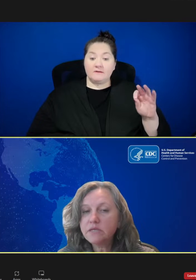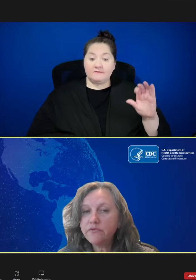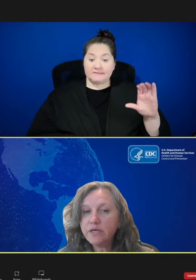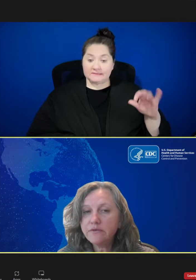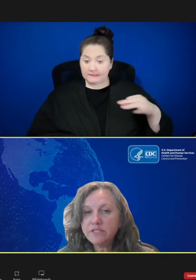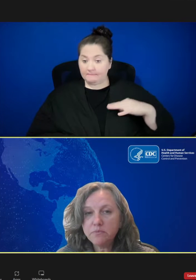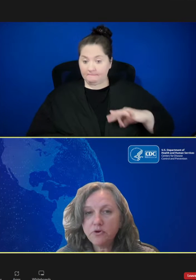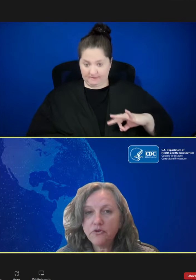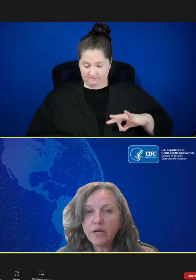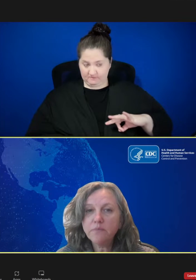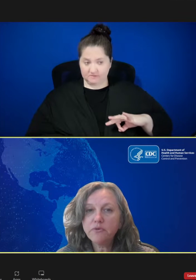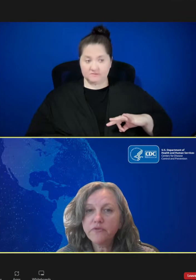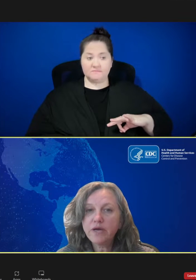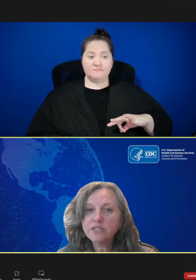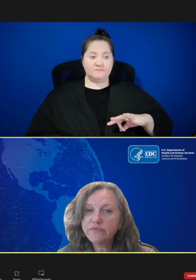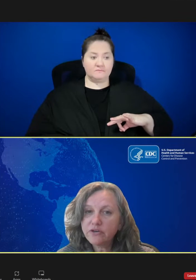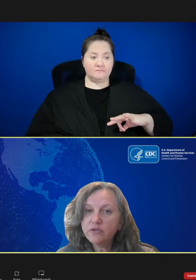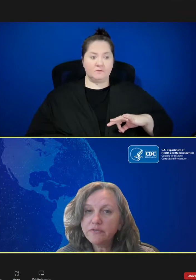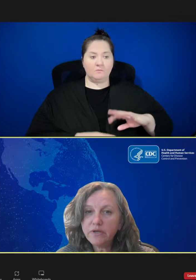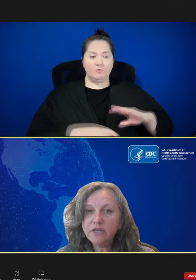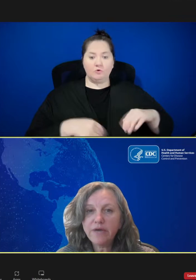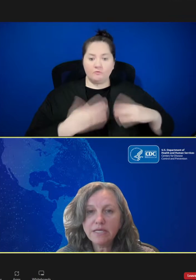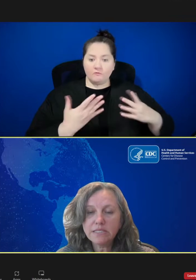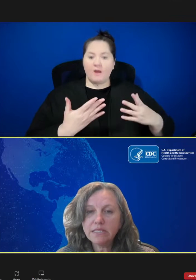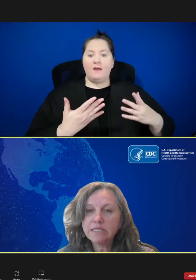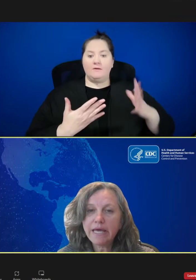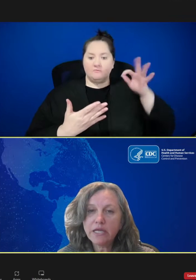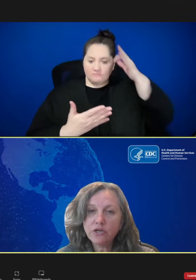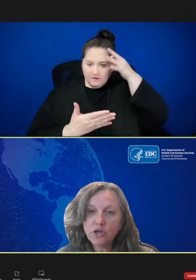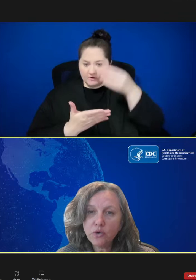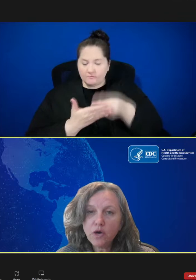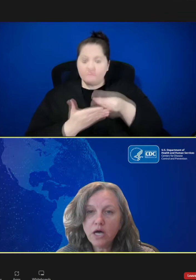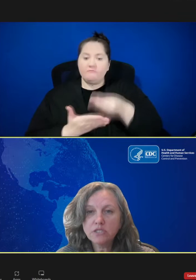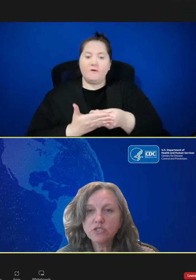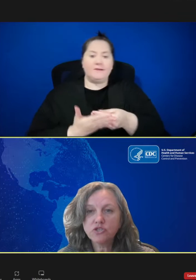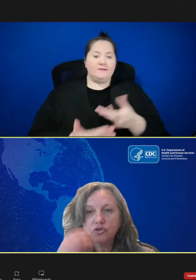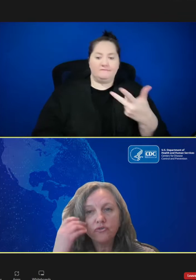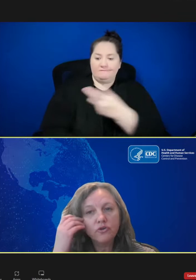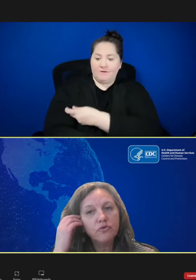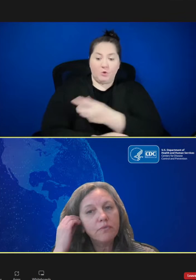the VFC program provides federally funded vaccines at no cost to children who might